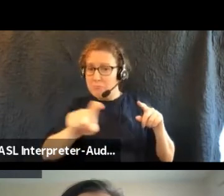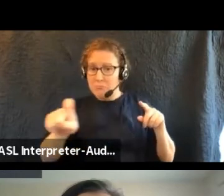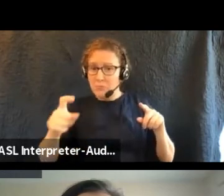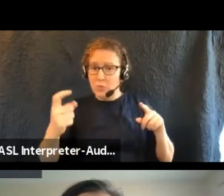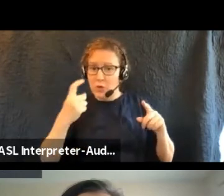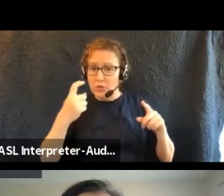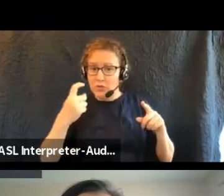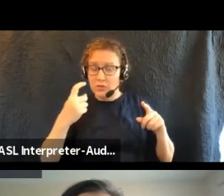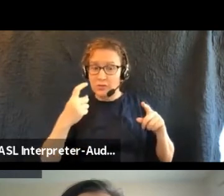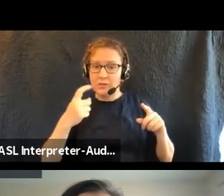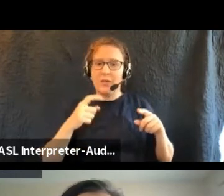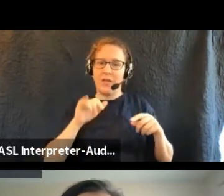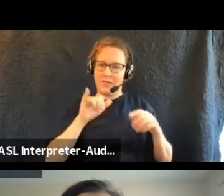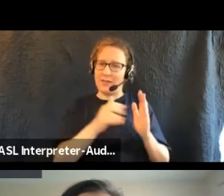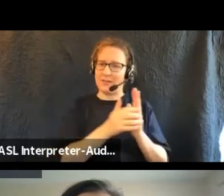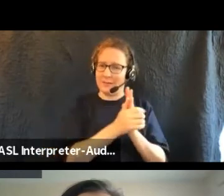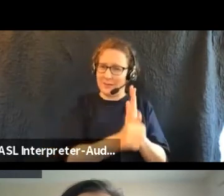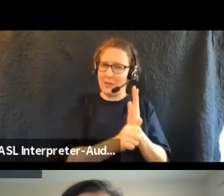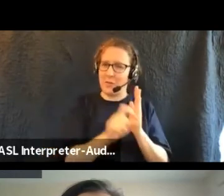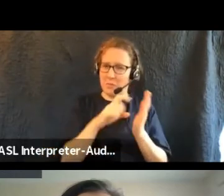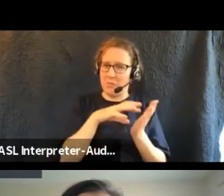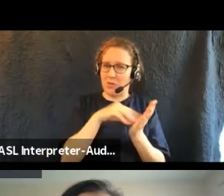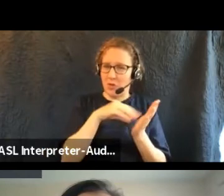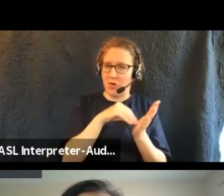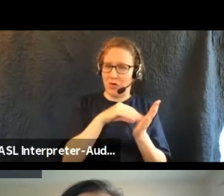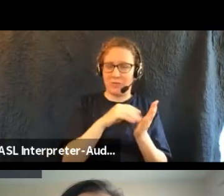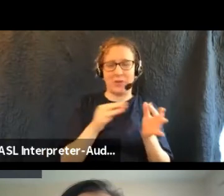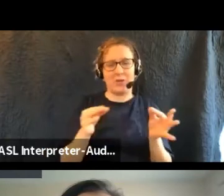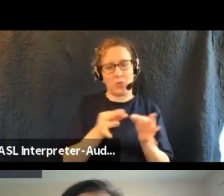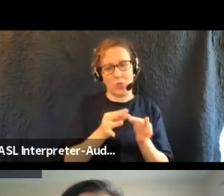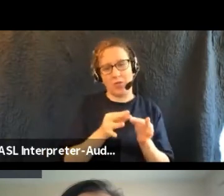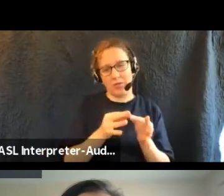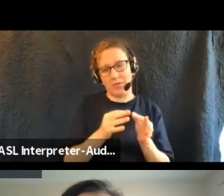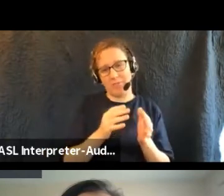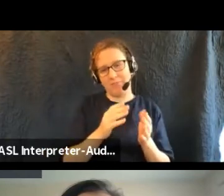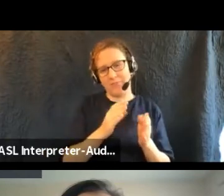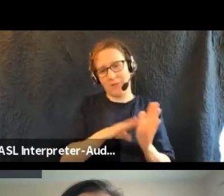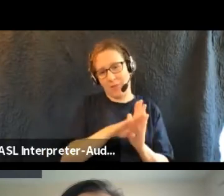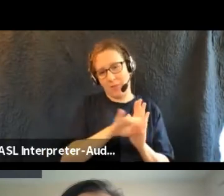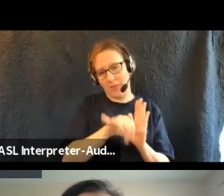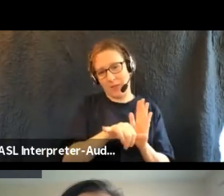that's a skill to learn, and very worth having.